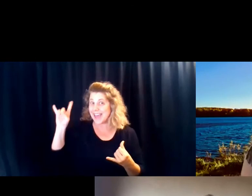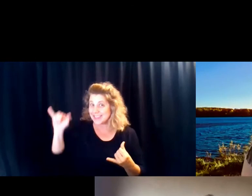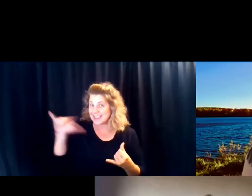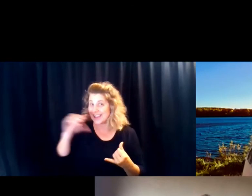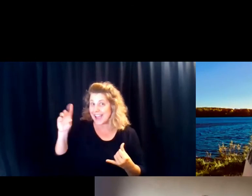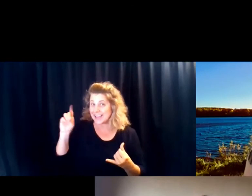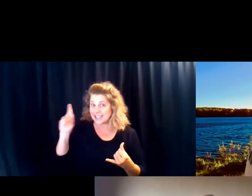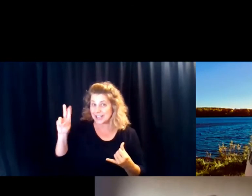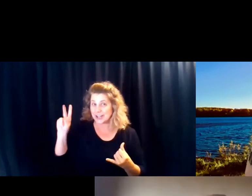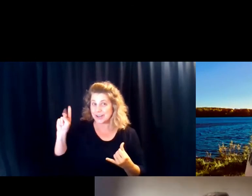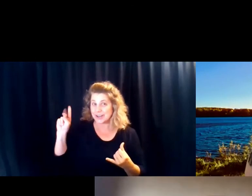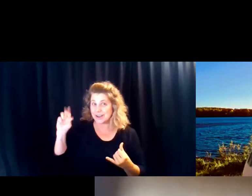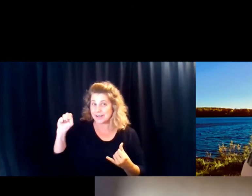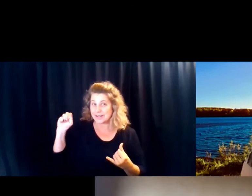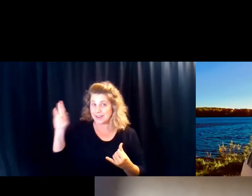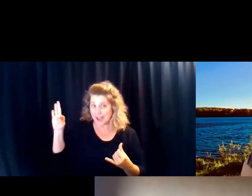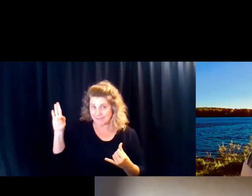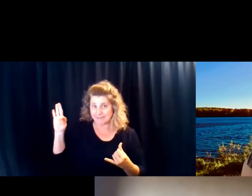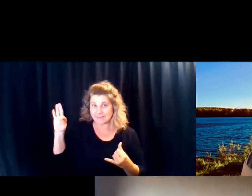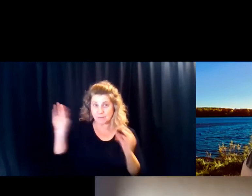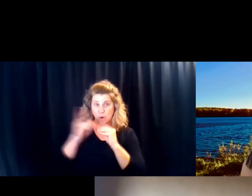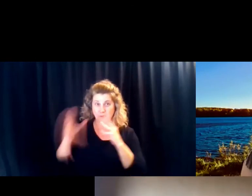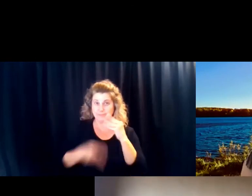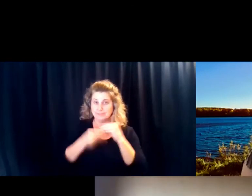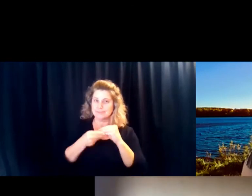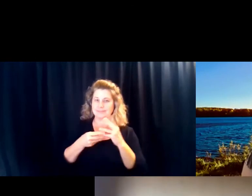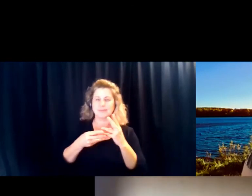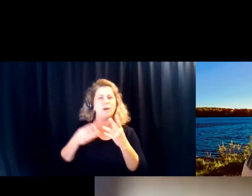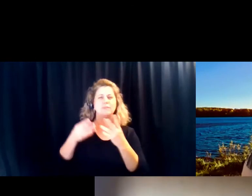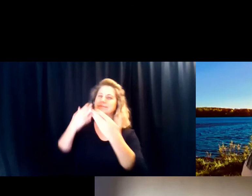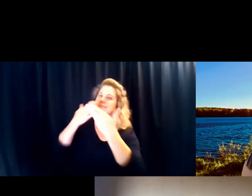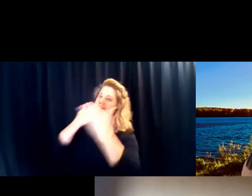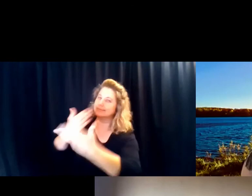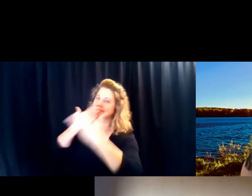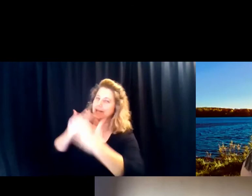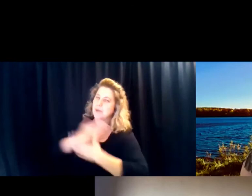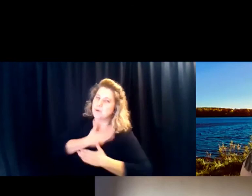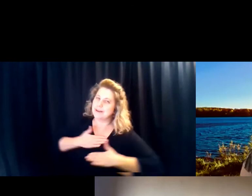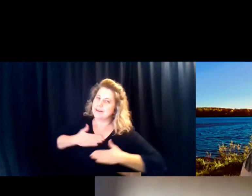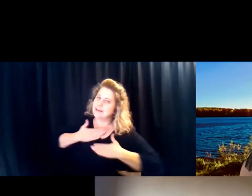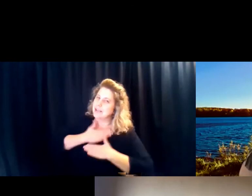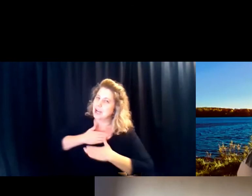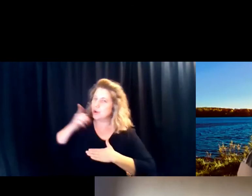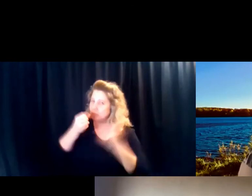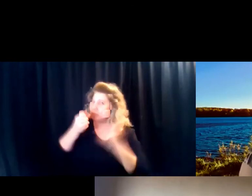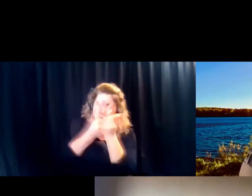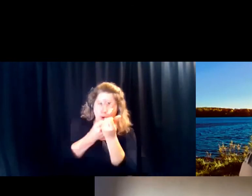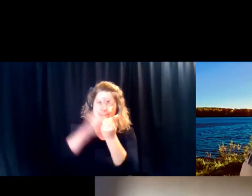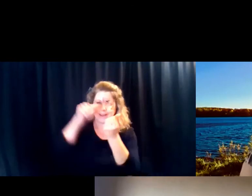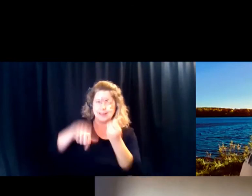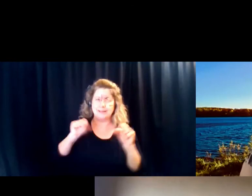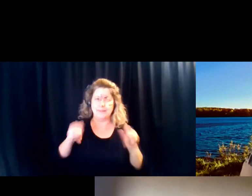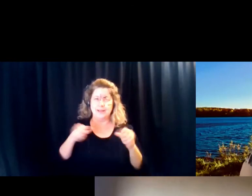Judith Heumann: That we can provide and talk about in order to be able to express our, our broader views. So I think as